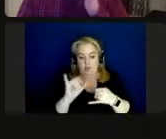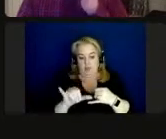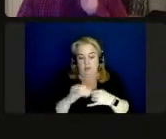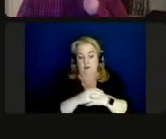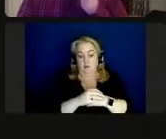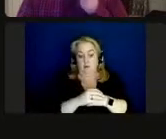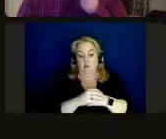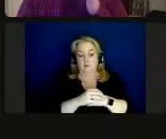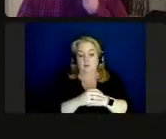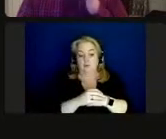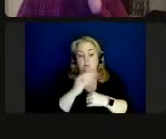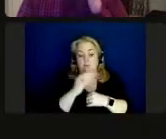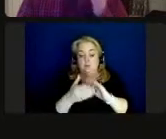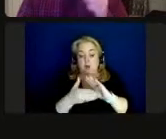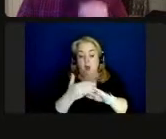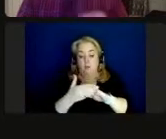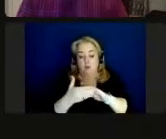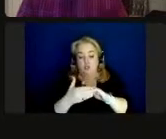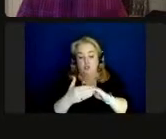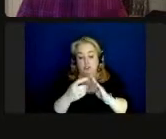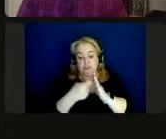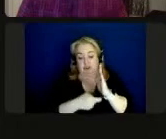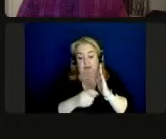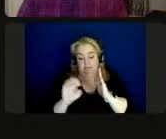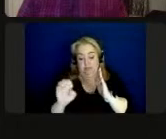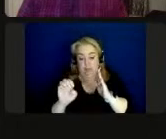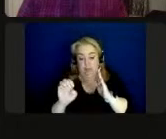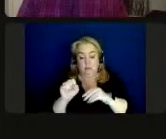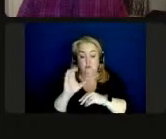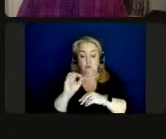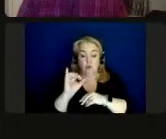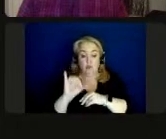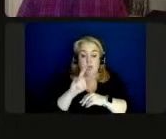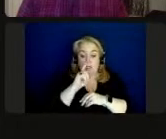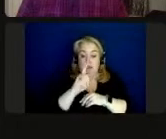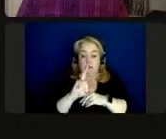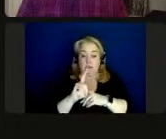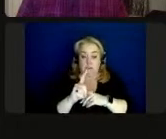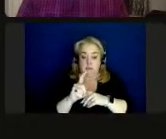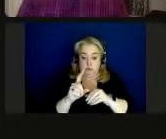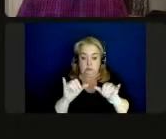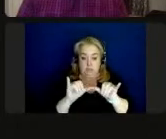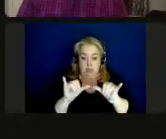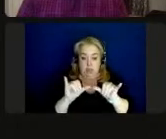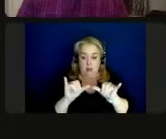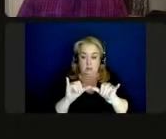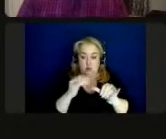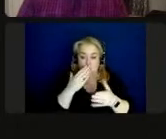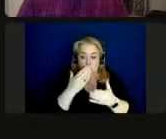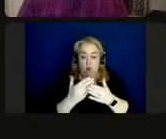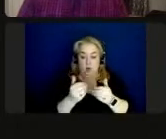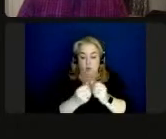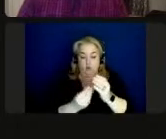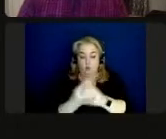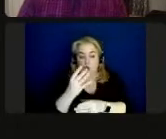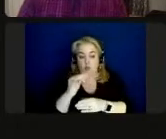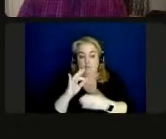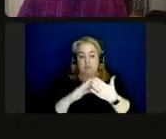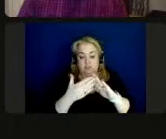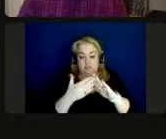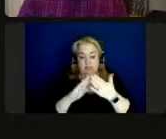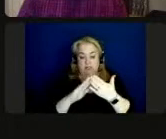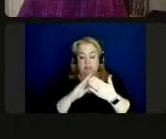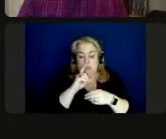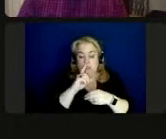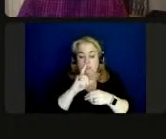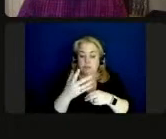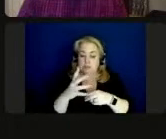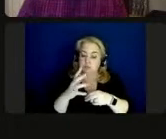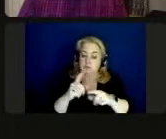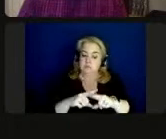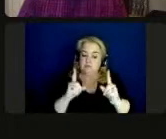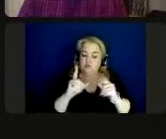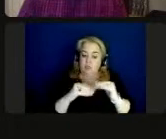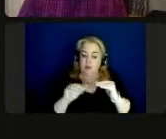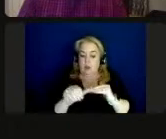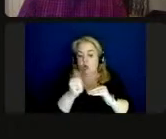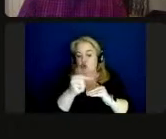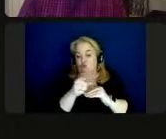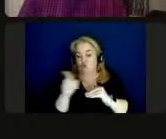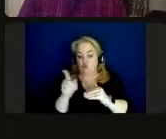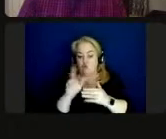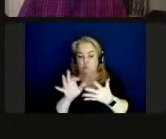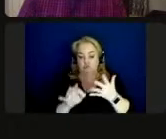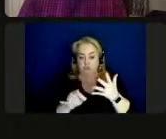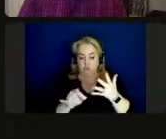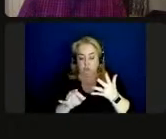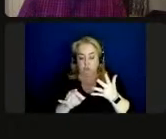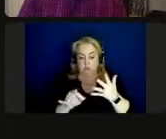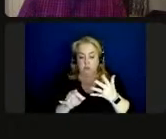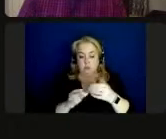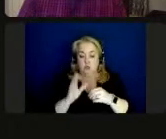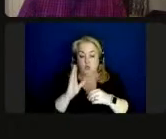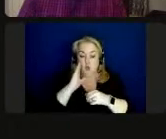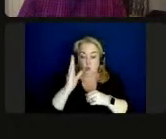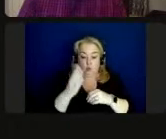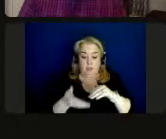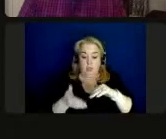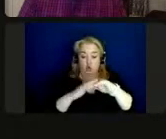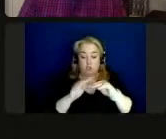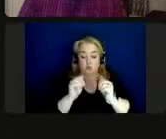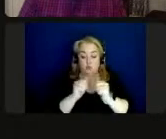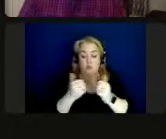AND WE DON'T WT RIGHT UPO